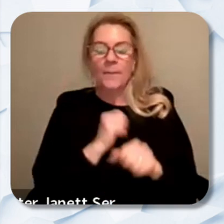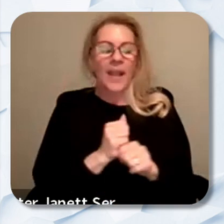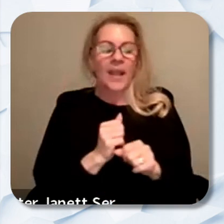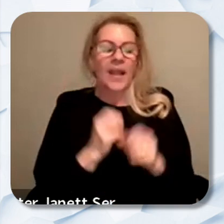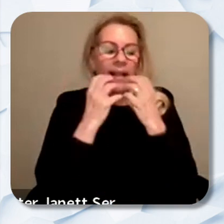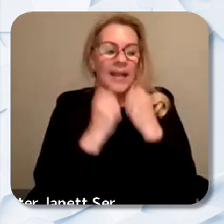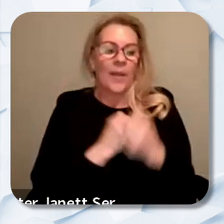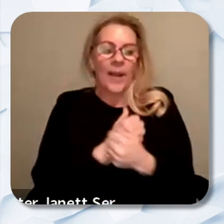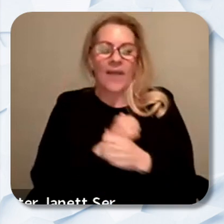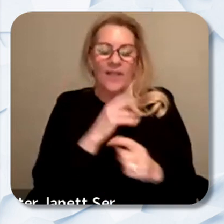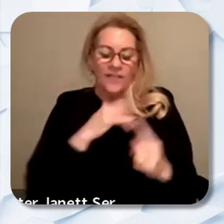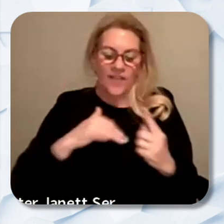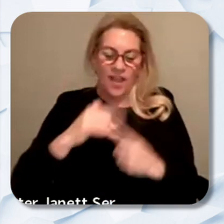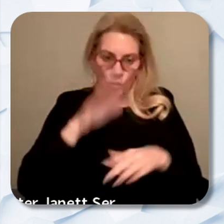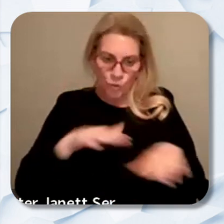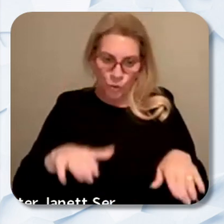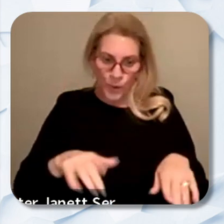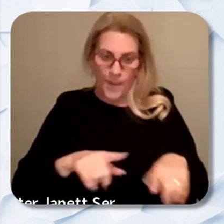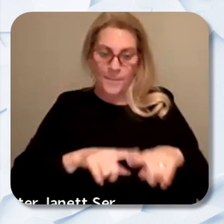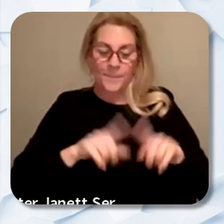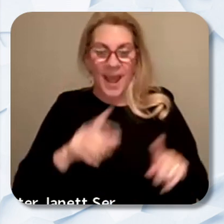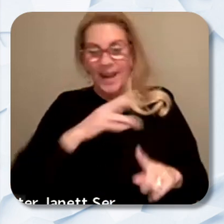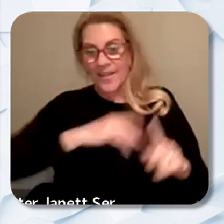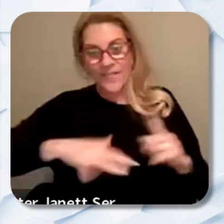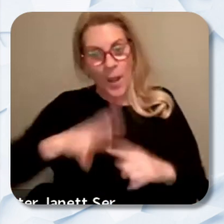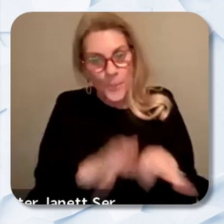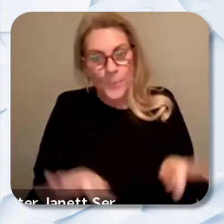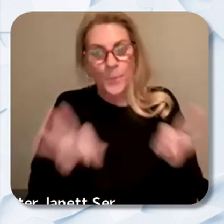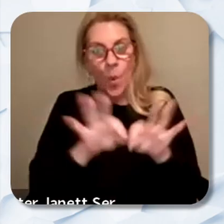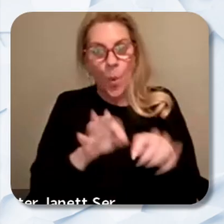for children. But the environment plays a piece in that. And so it's really important to look